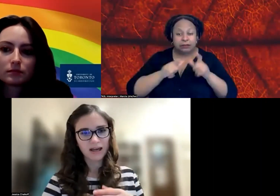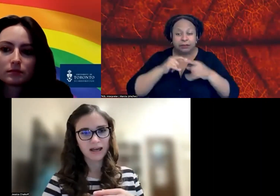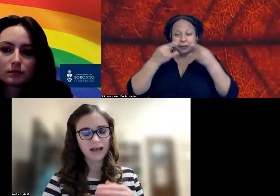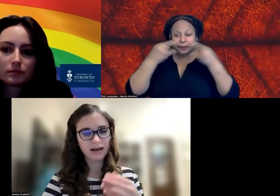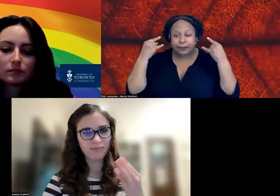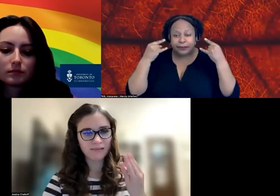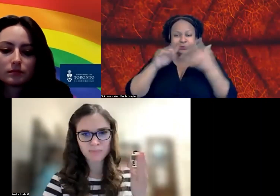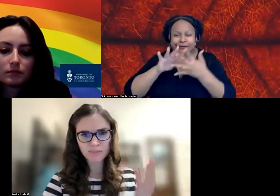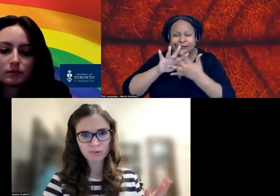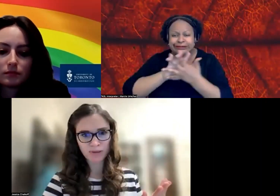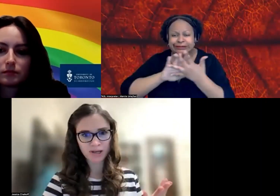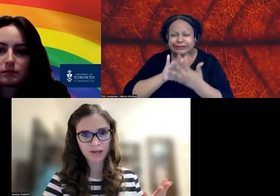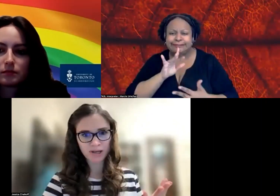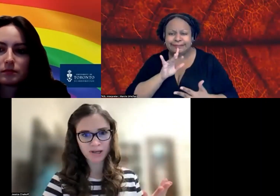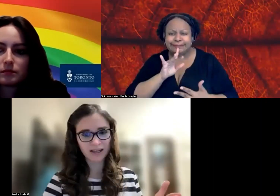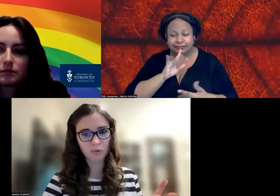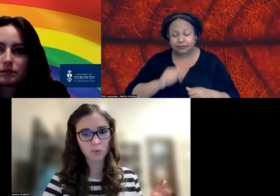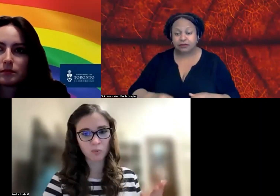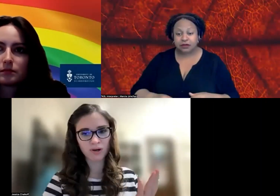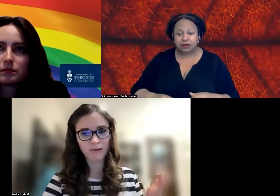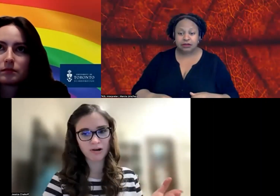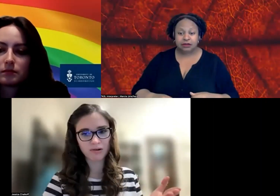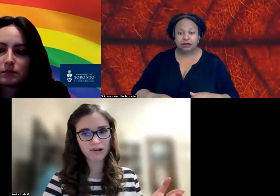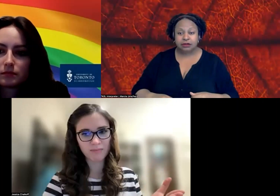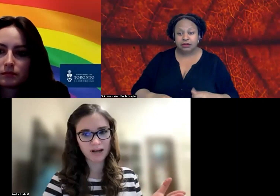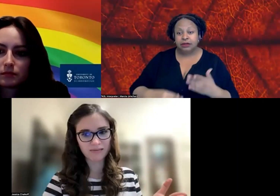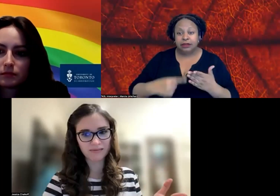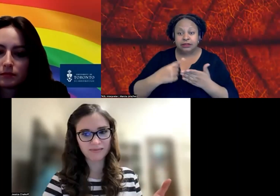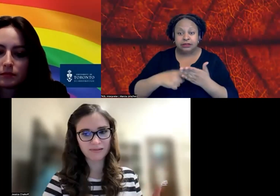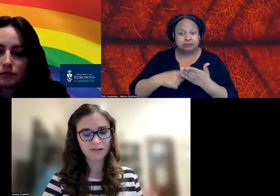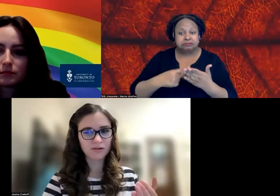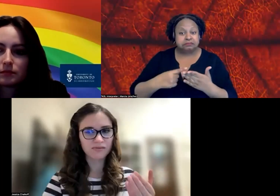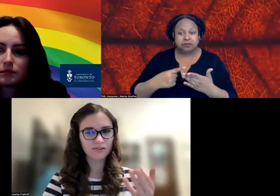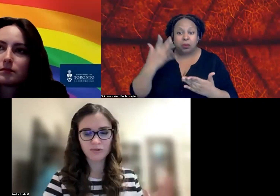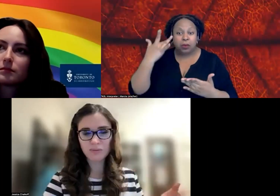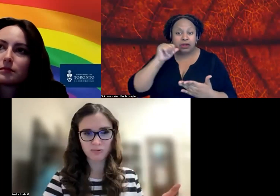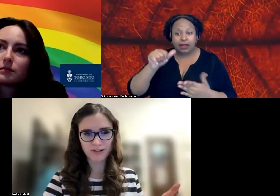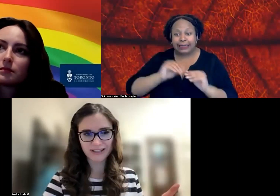And some people may ask and say, well, what about clear masks? Do you lip read?